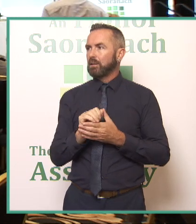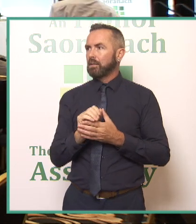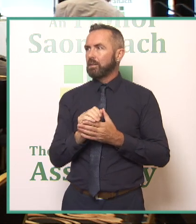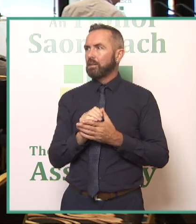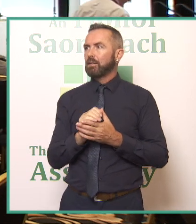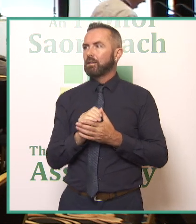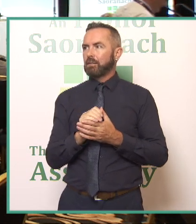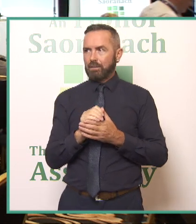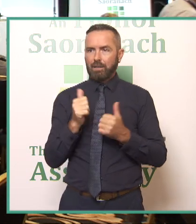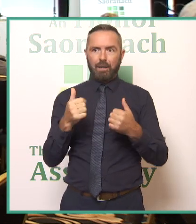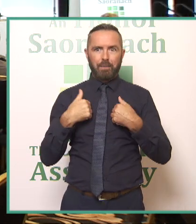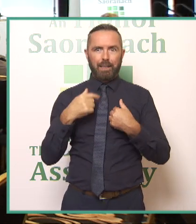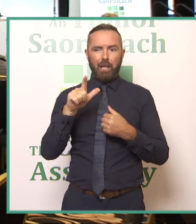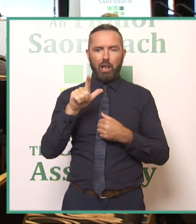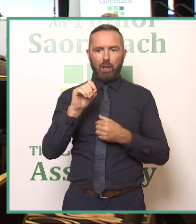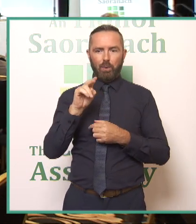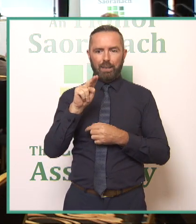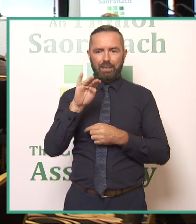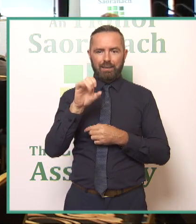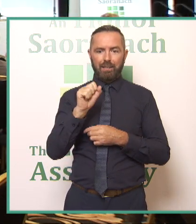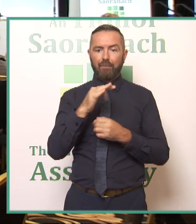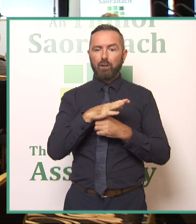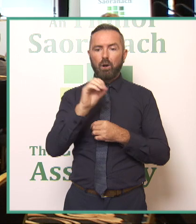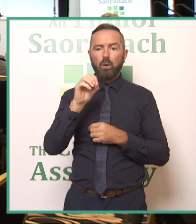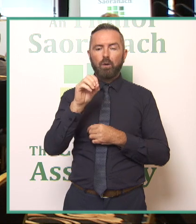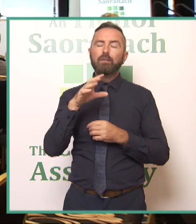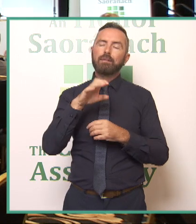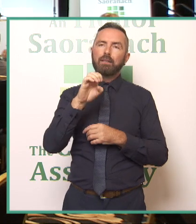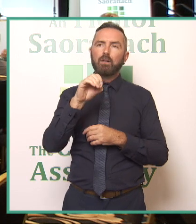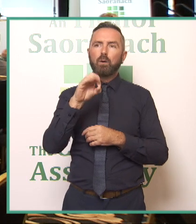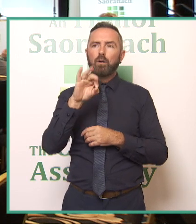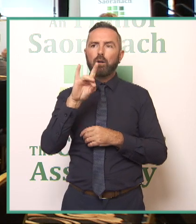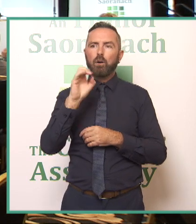it's Luis um this is her own we were wondering what financial support is available to help